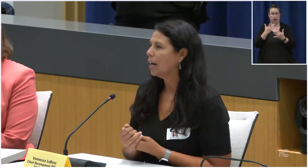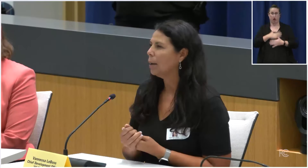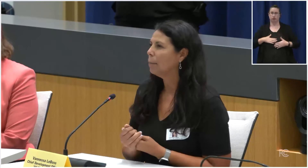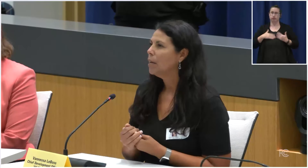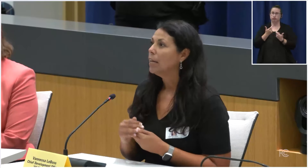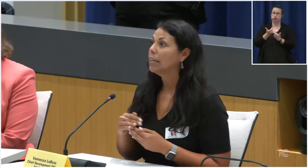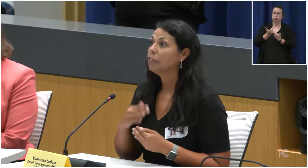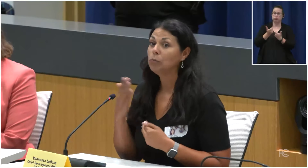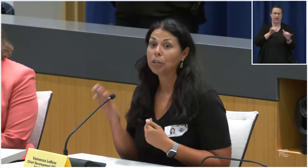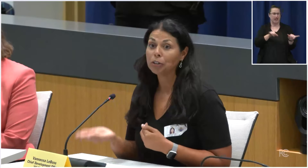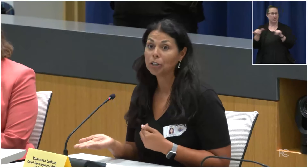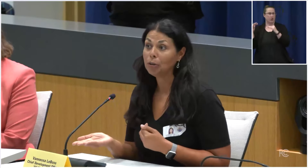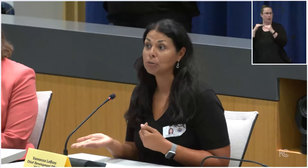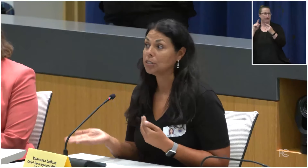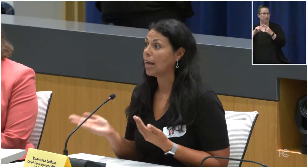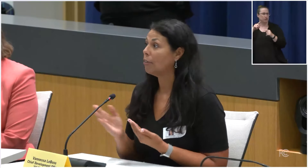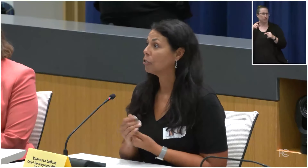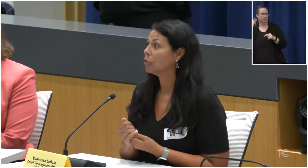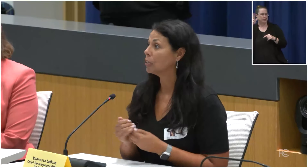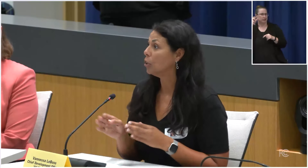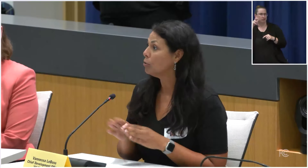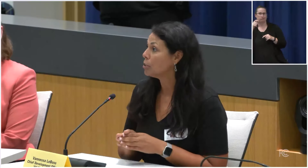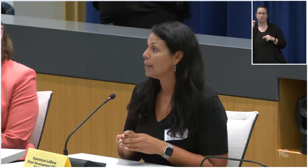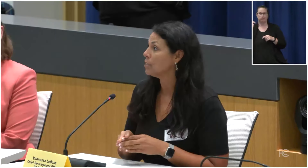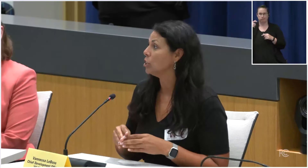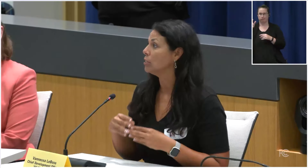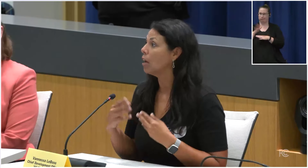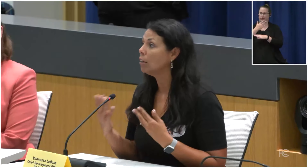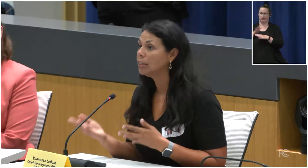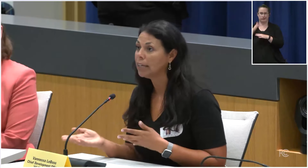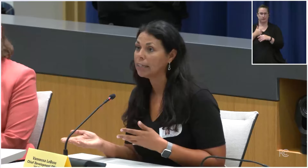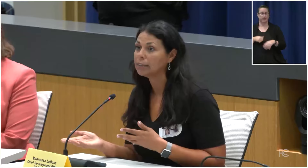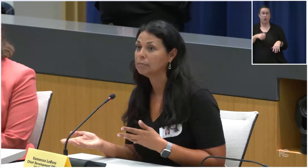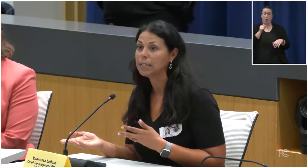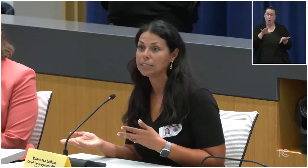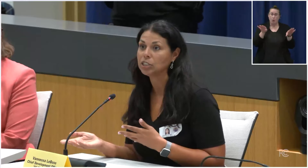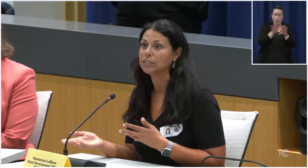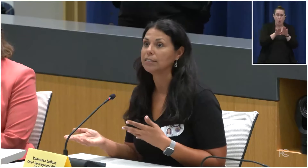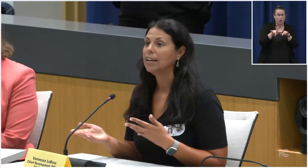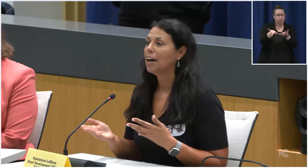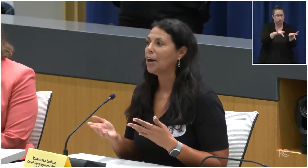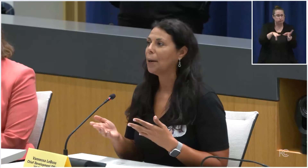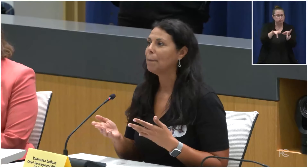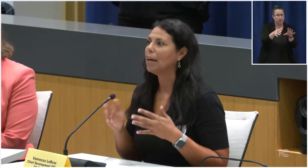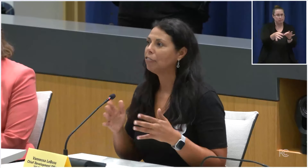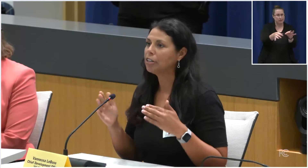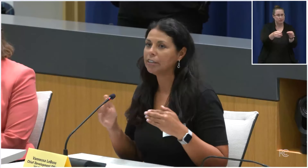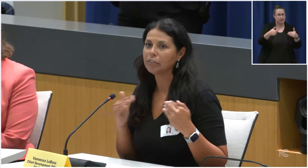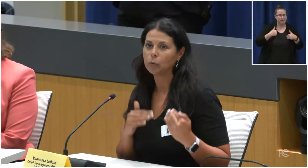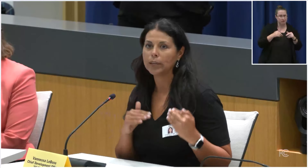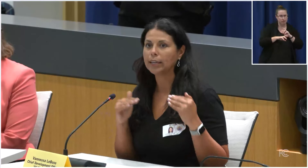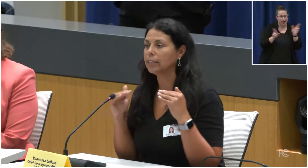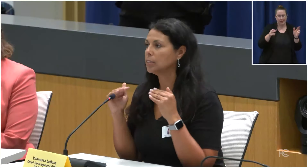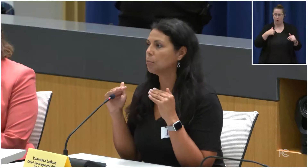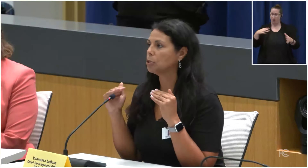VIDEOS THAT WHILE PEOPLE ARE WAITING FOR THE NEXT AVAILABLE REPRESENTATIVE THEY ARE ABLE TO WATCH SOMETHING AND BE INTERTENDER.